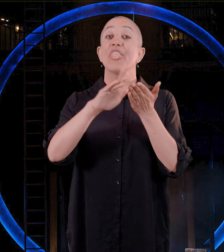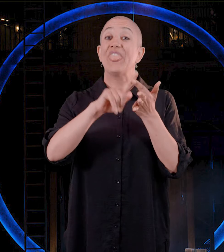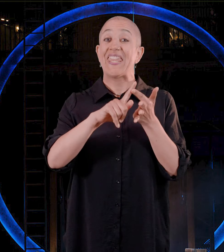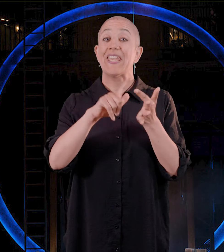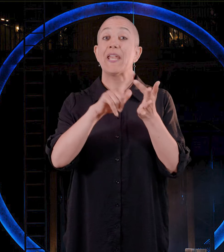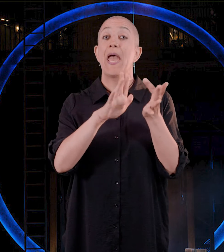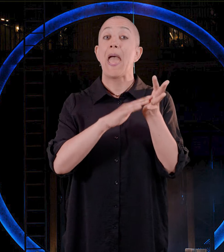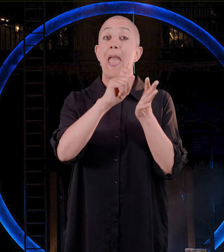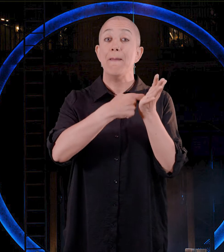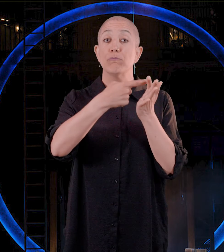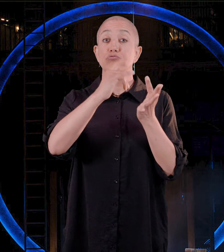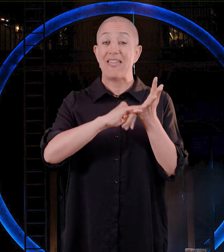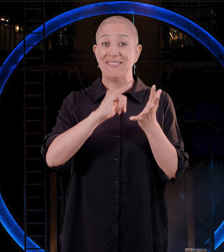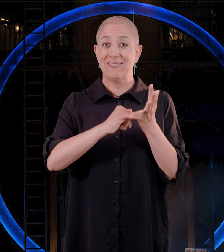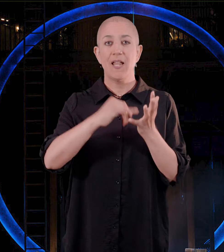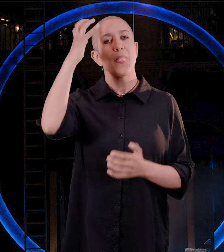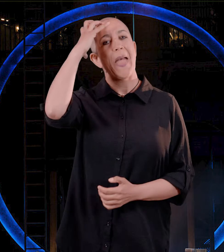The Empress